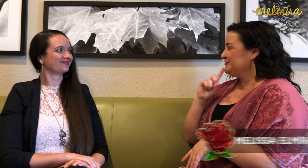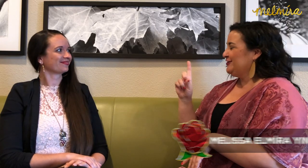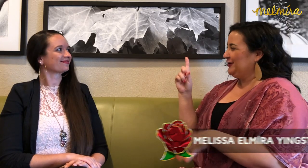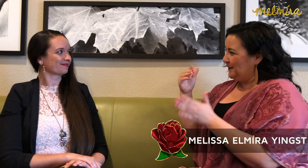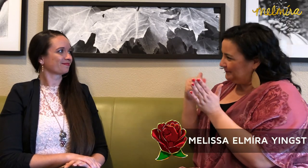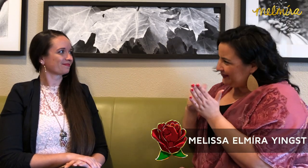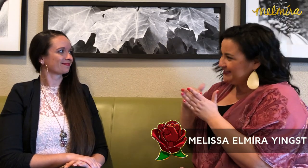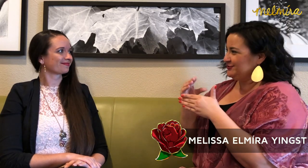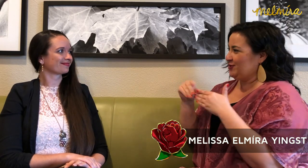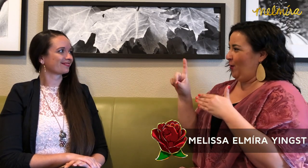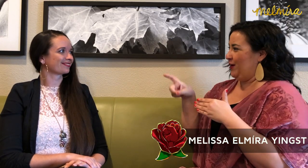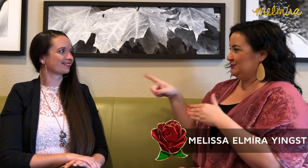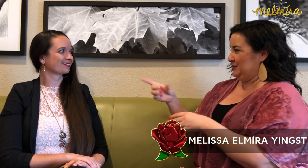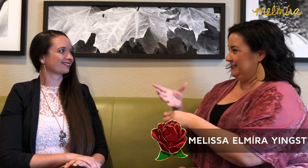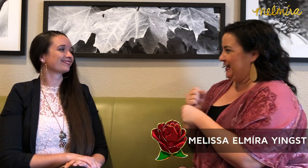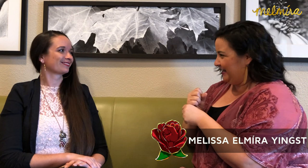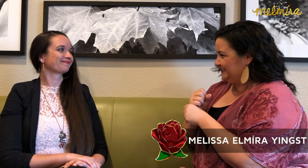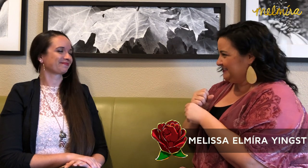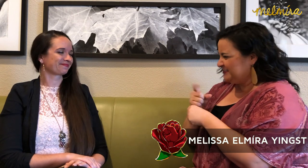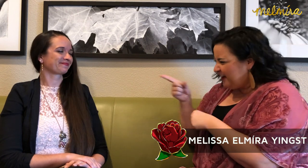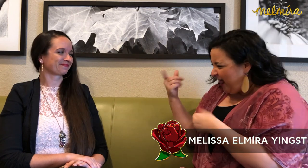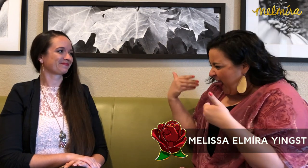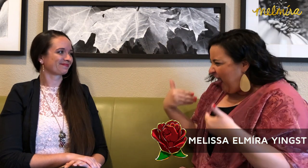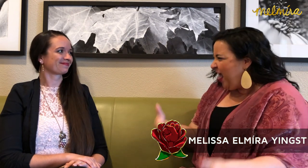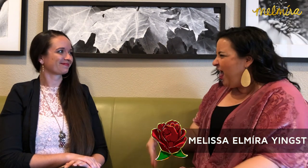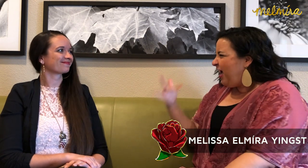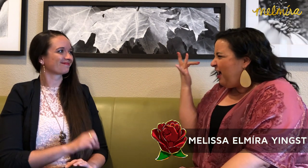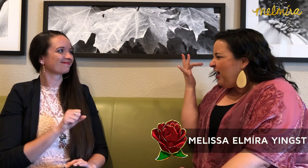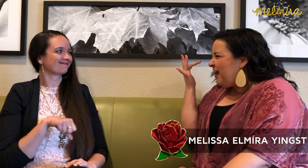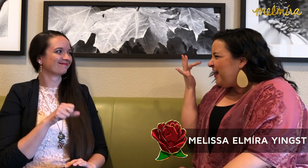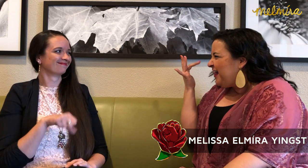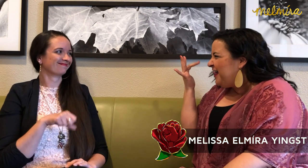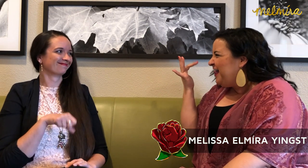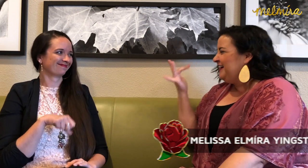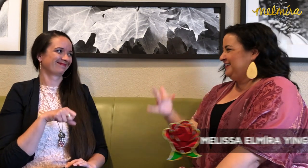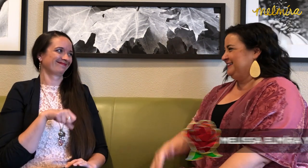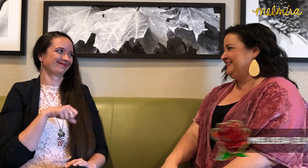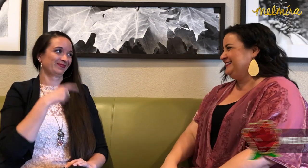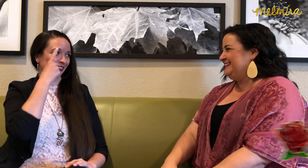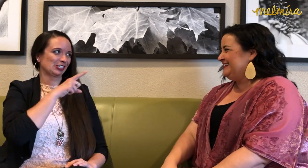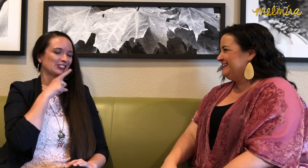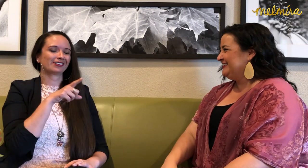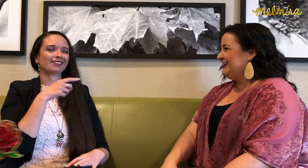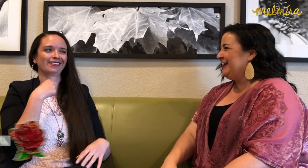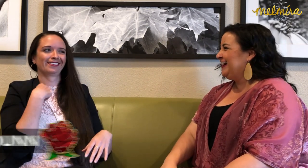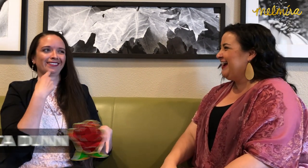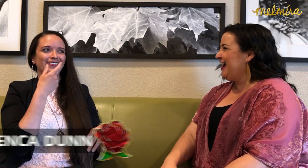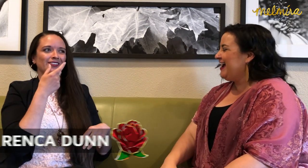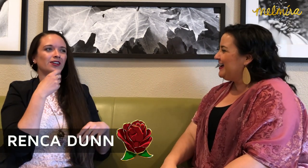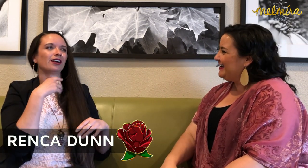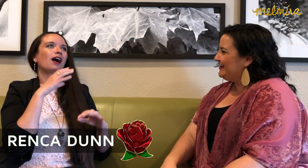I'm sure this is a million-dollar question you get: Why is your hair so long? For sure.